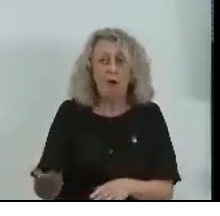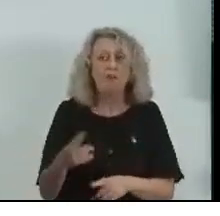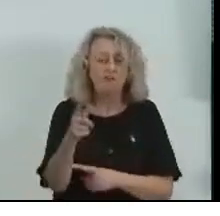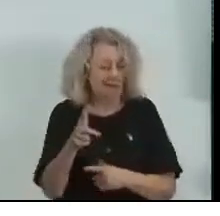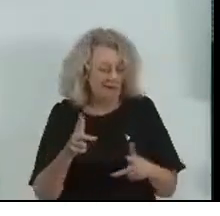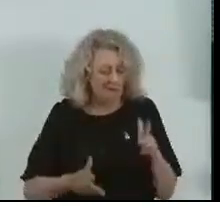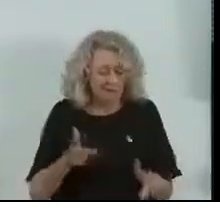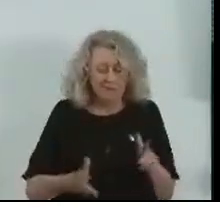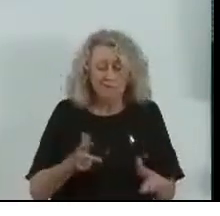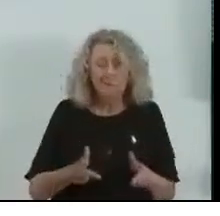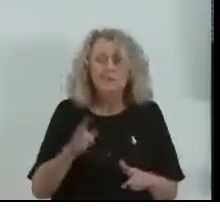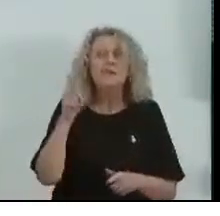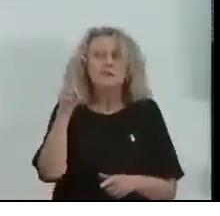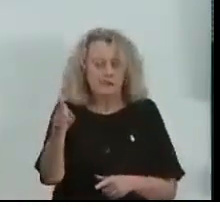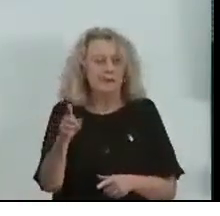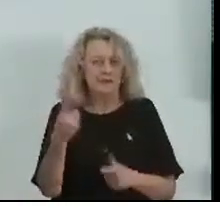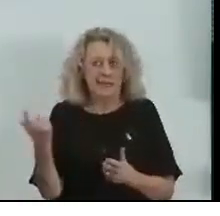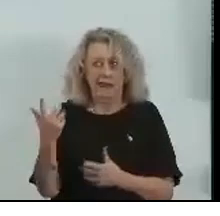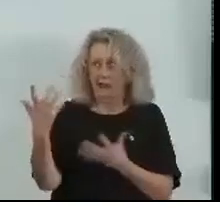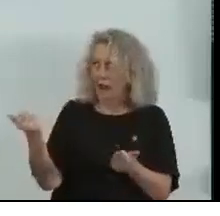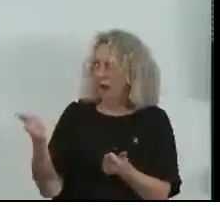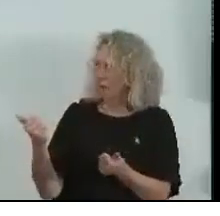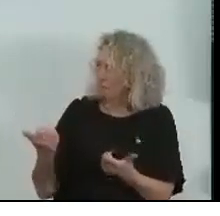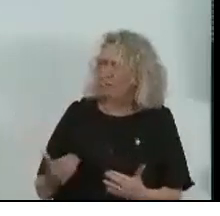It's not here to make exceptions. She crashes.